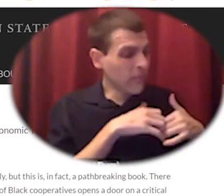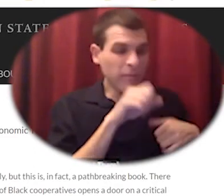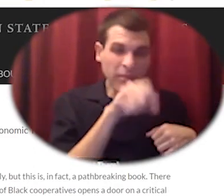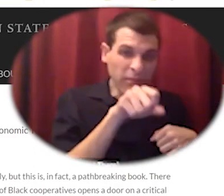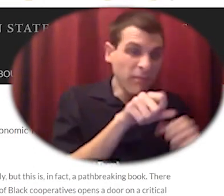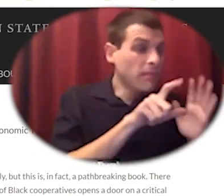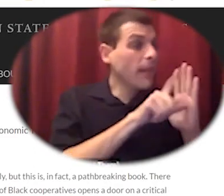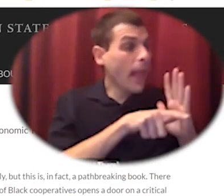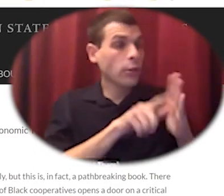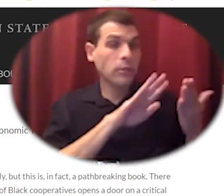to